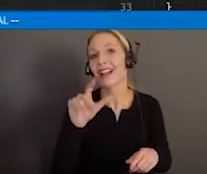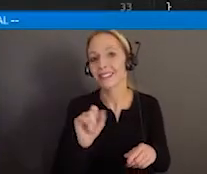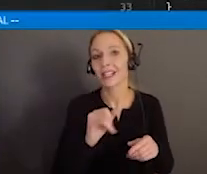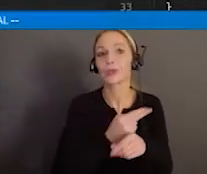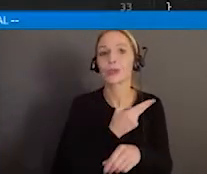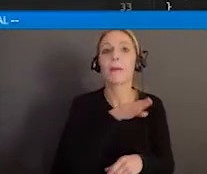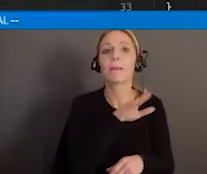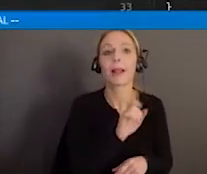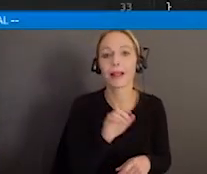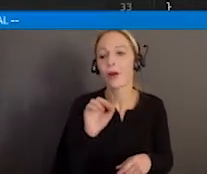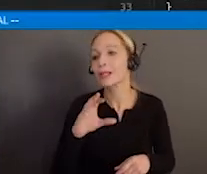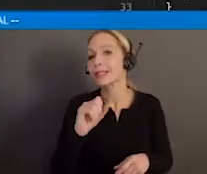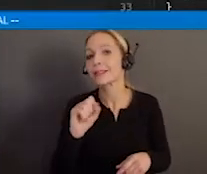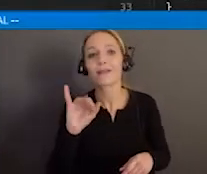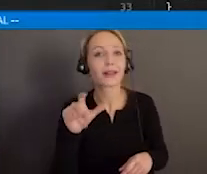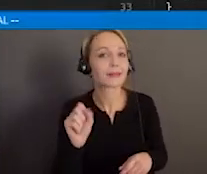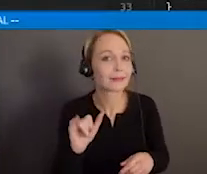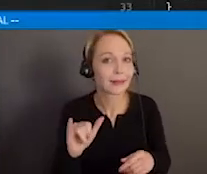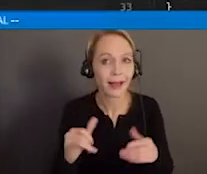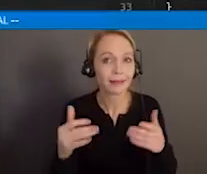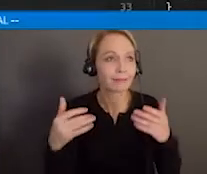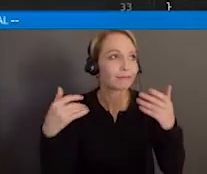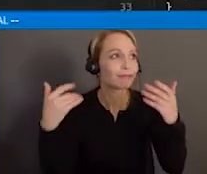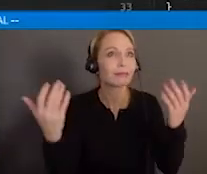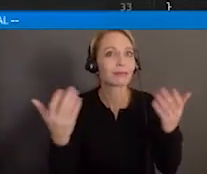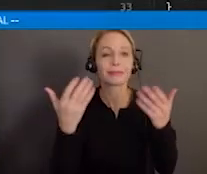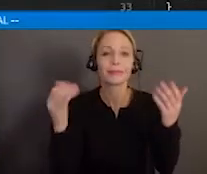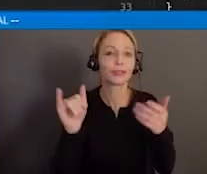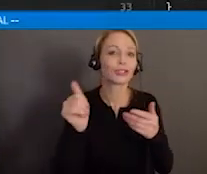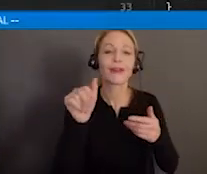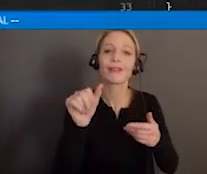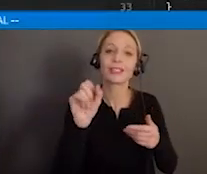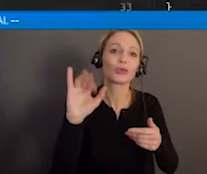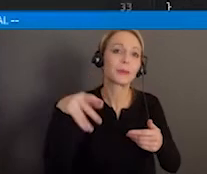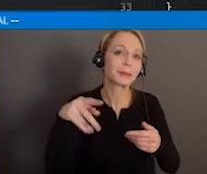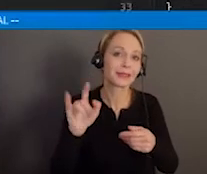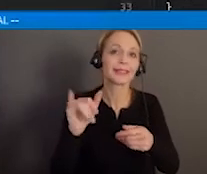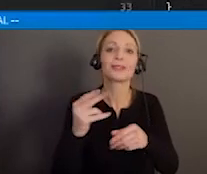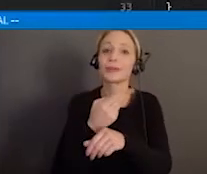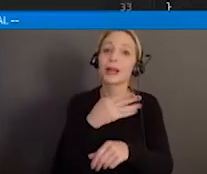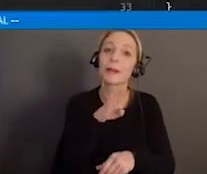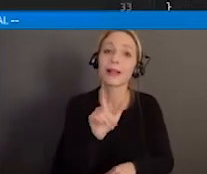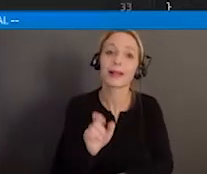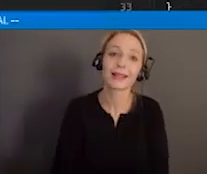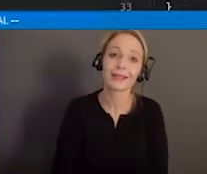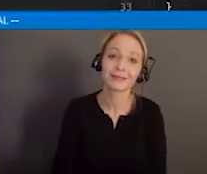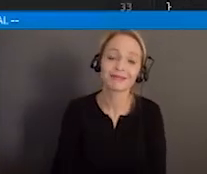CSS FILES THAT ARE USING HUBL. COOL, YEAH.